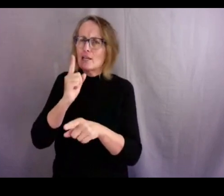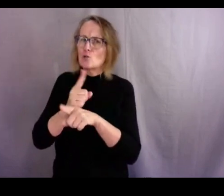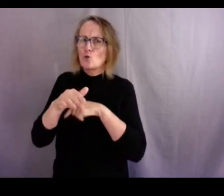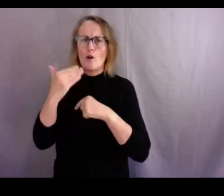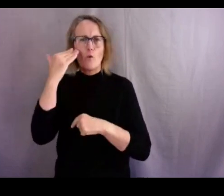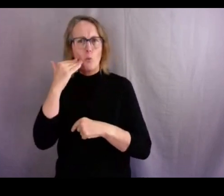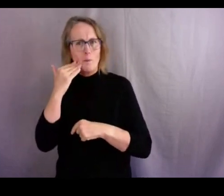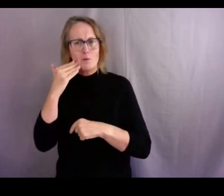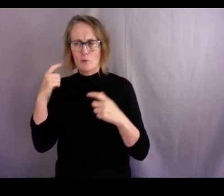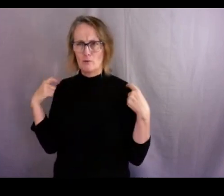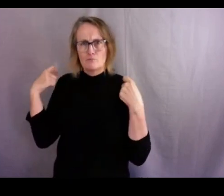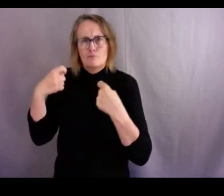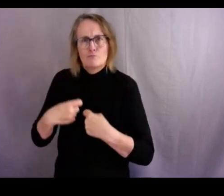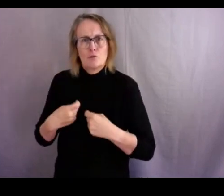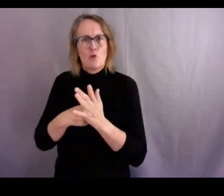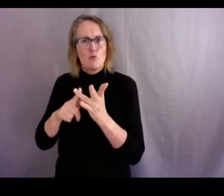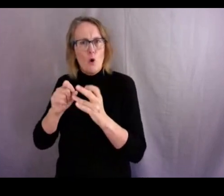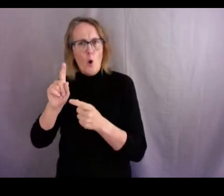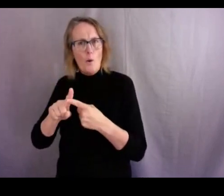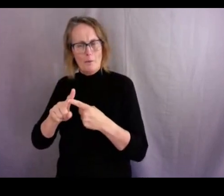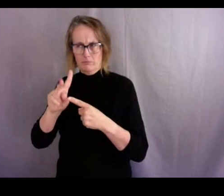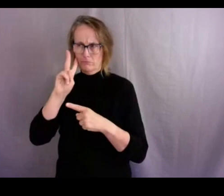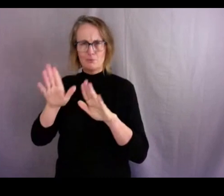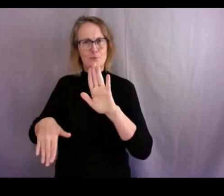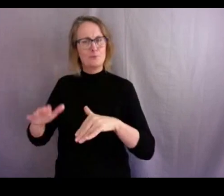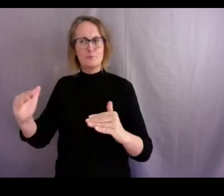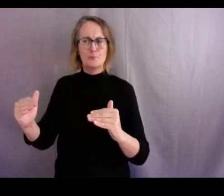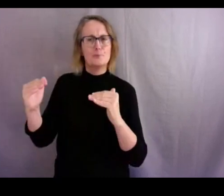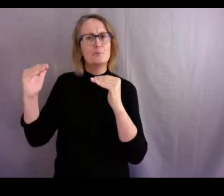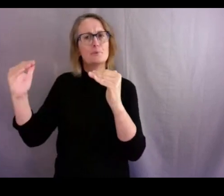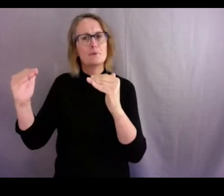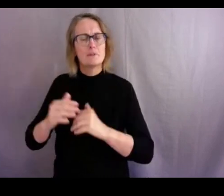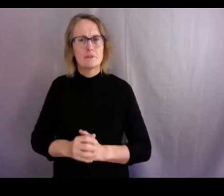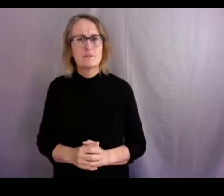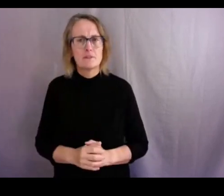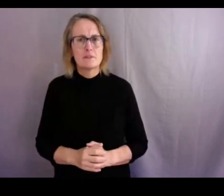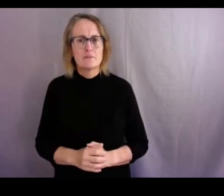and compared them with a section of the so-called Peplos Scene